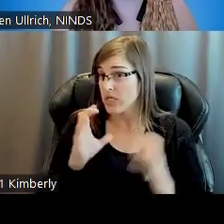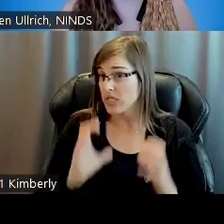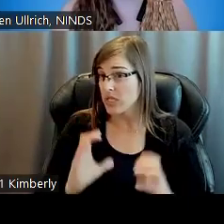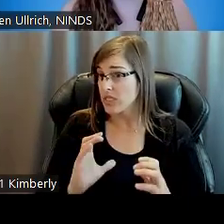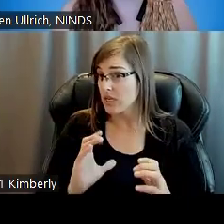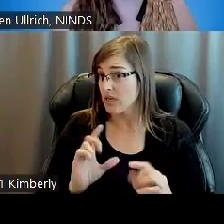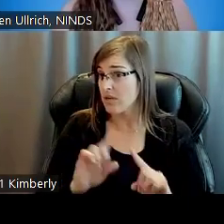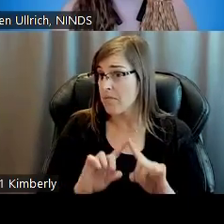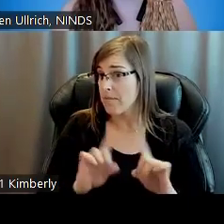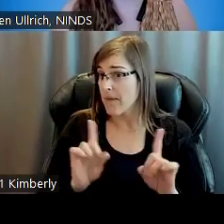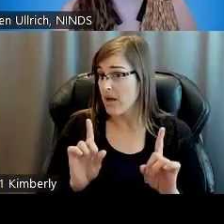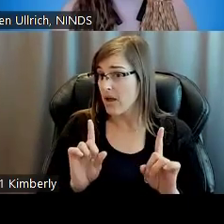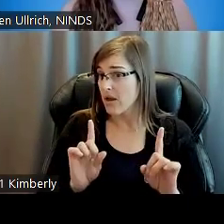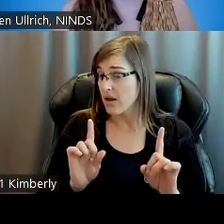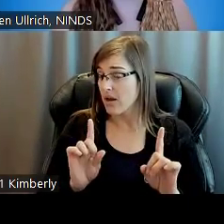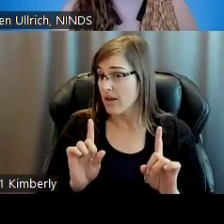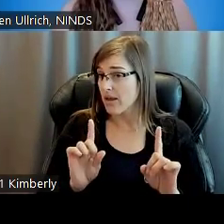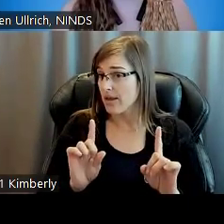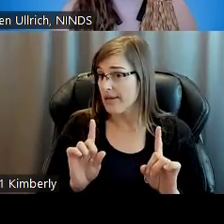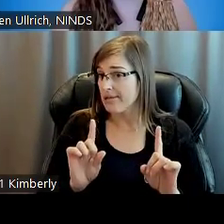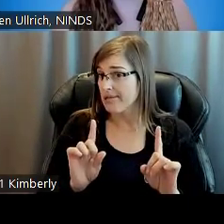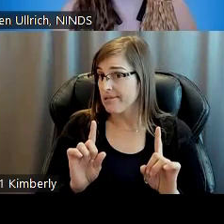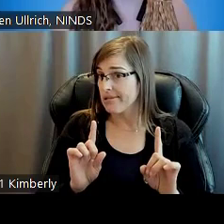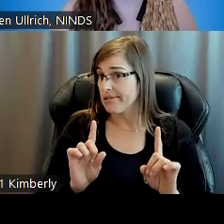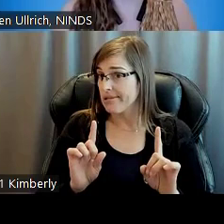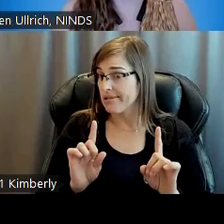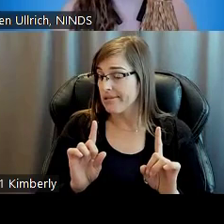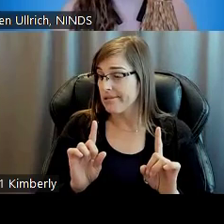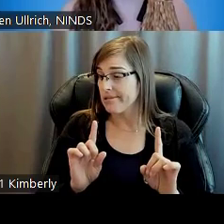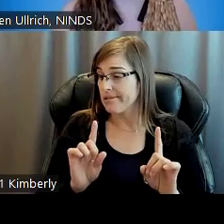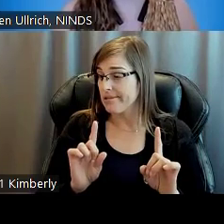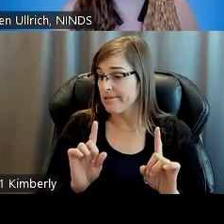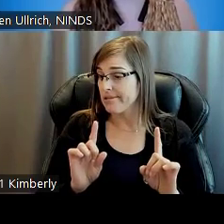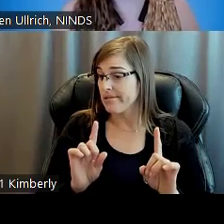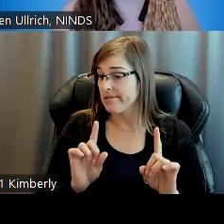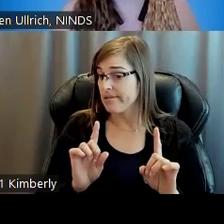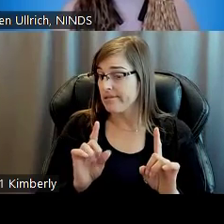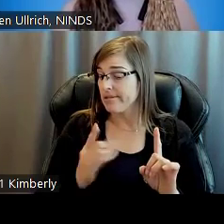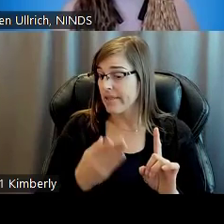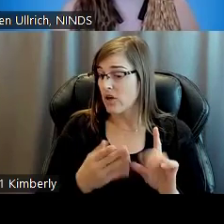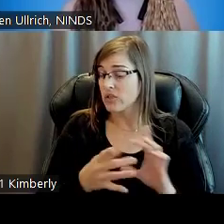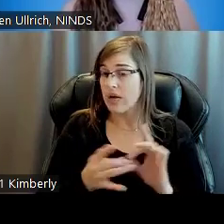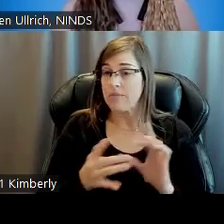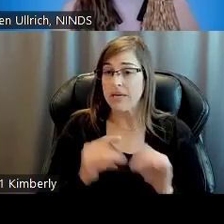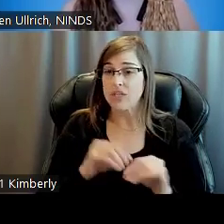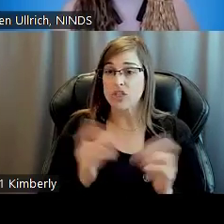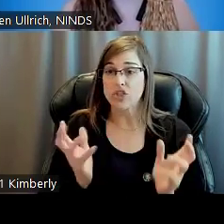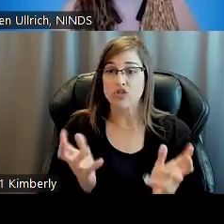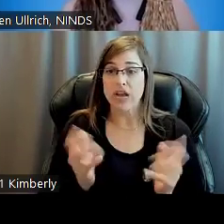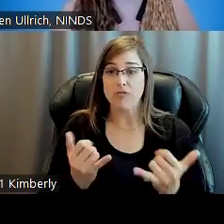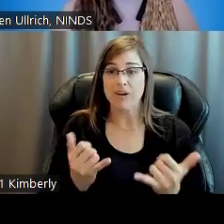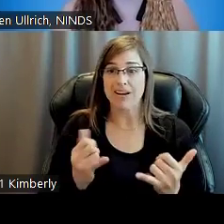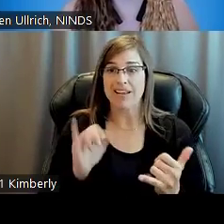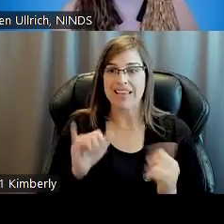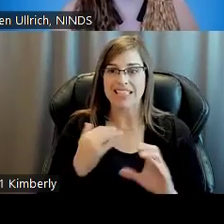but there's a message in the chat right now, which is the e-mail for the program.